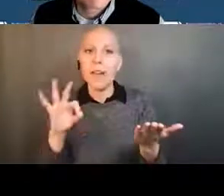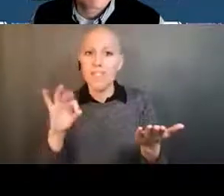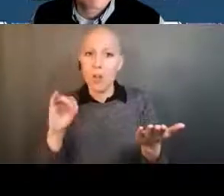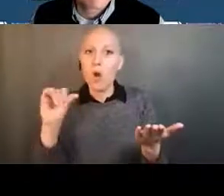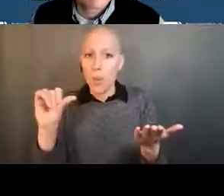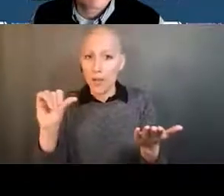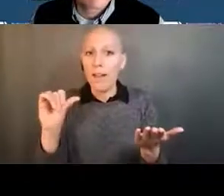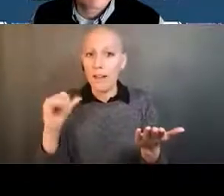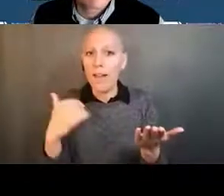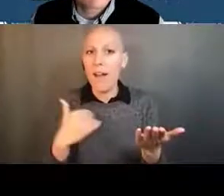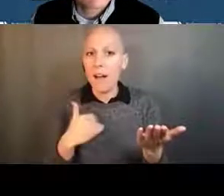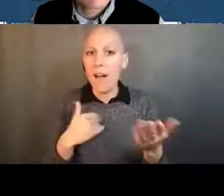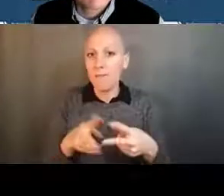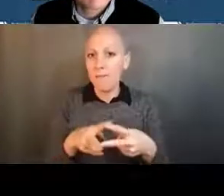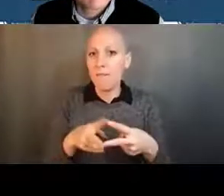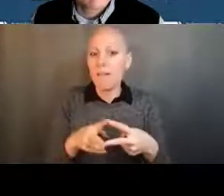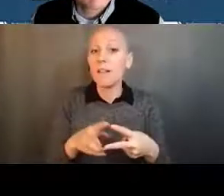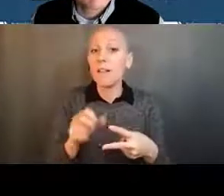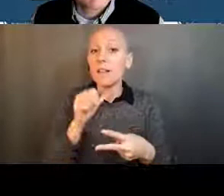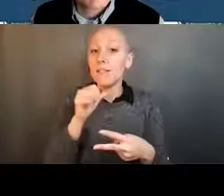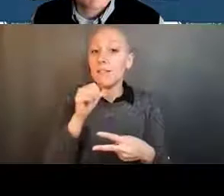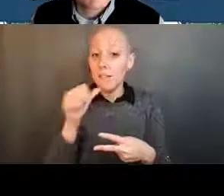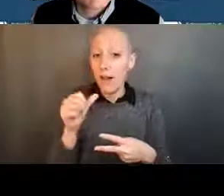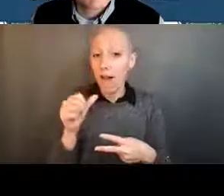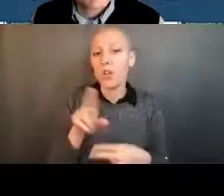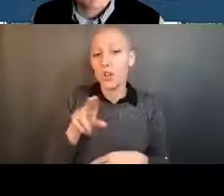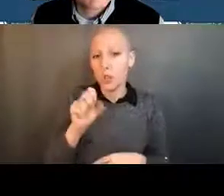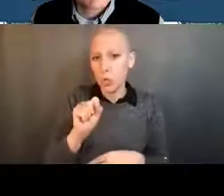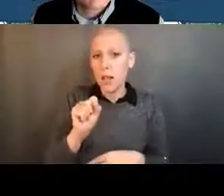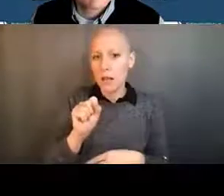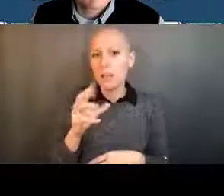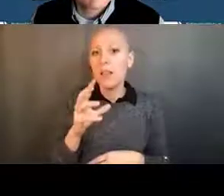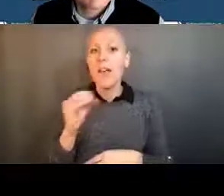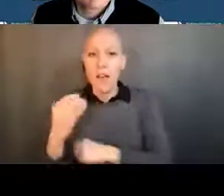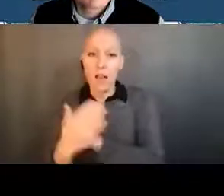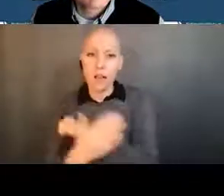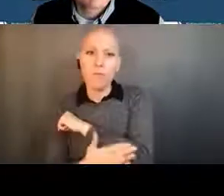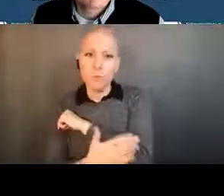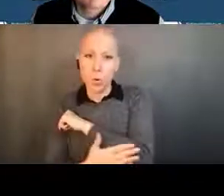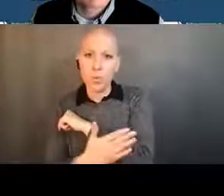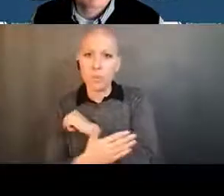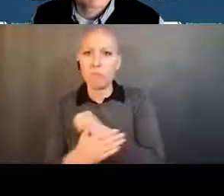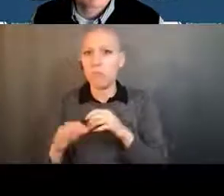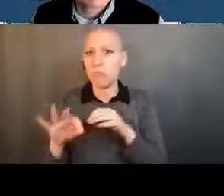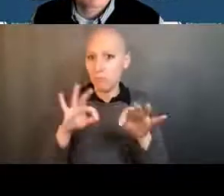are eligible to apply or foreign components, as they're defined in the NIH Grants Policy Statement,